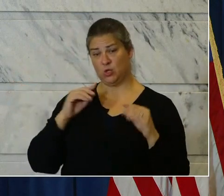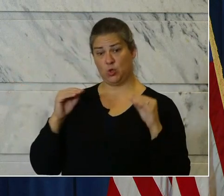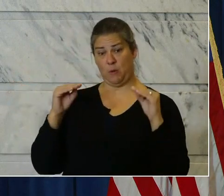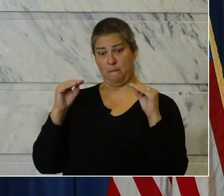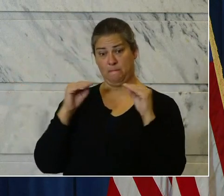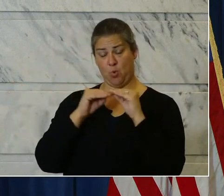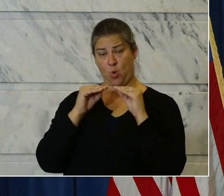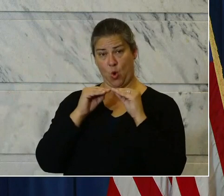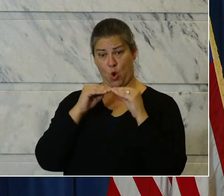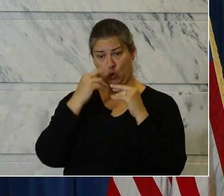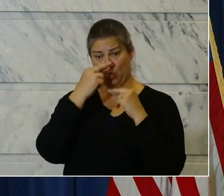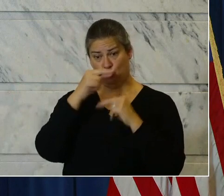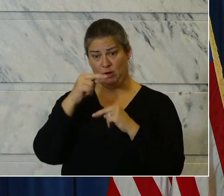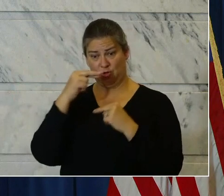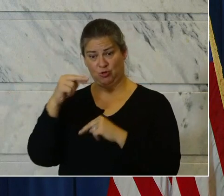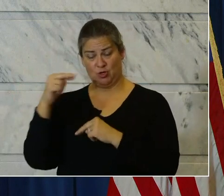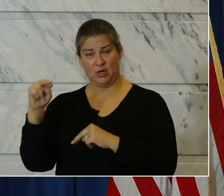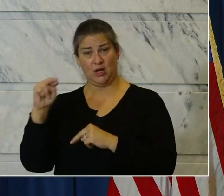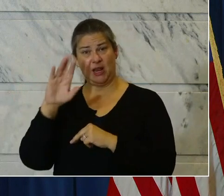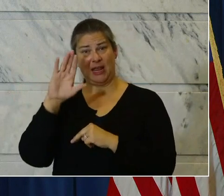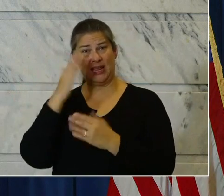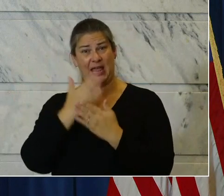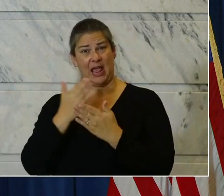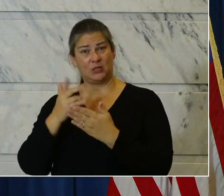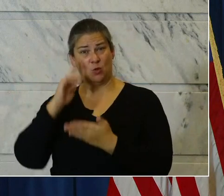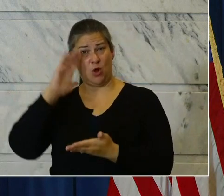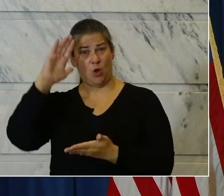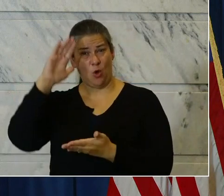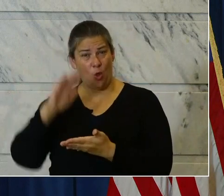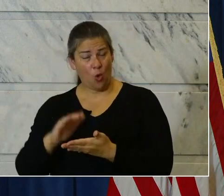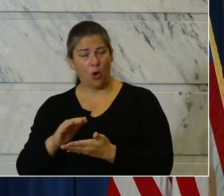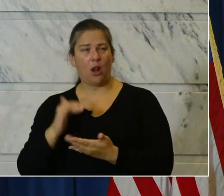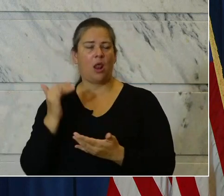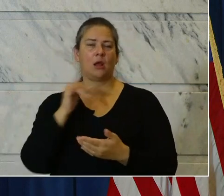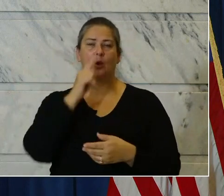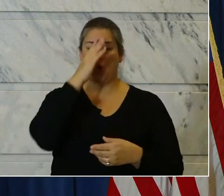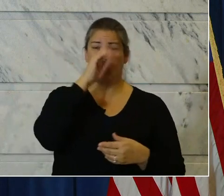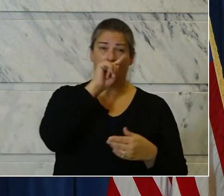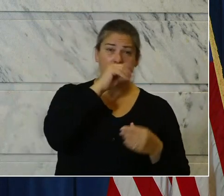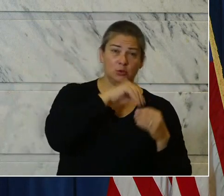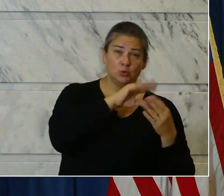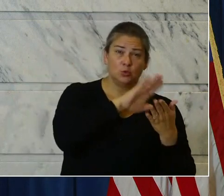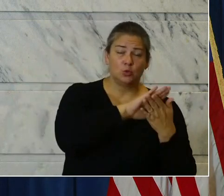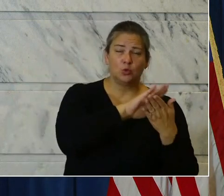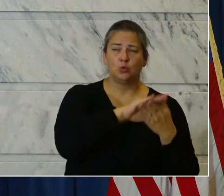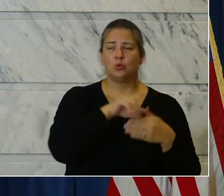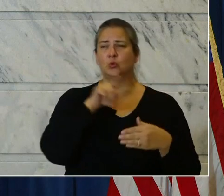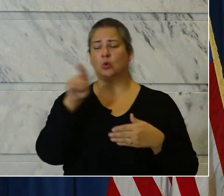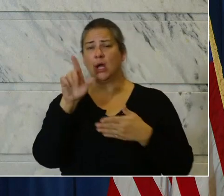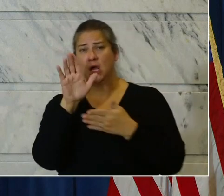RESTRICTIONS. THESE THIS OR ON